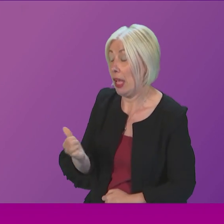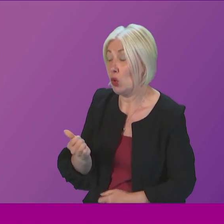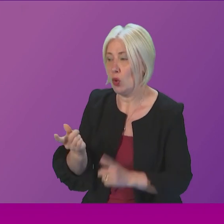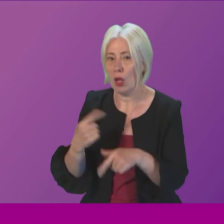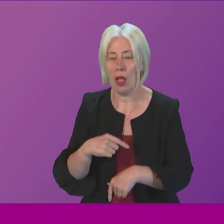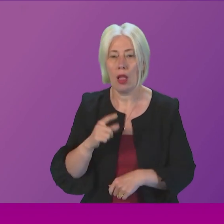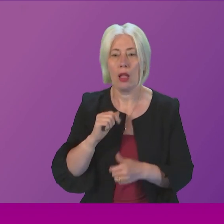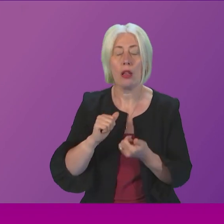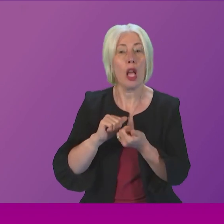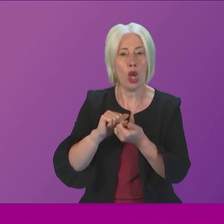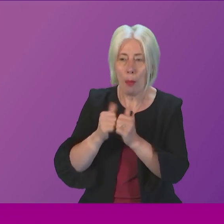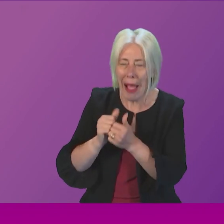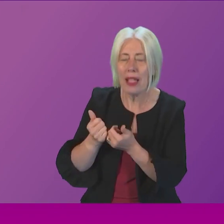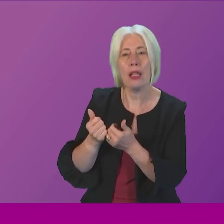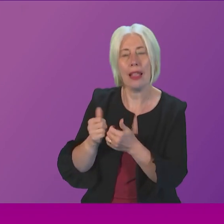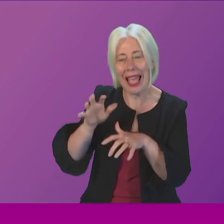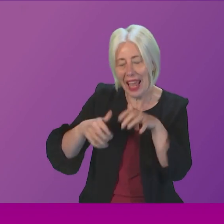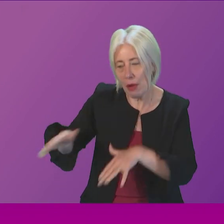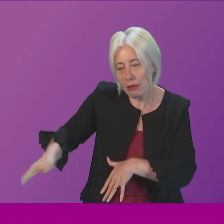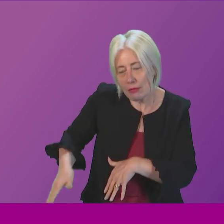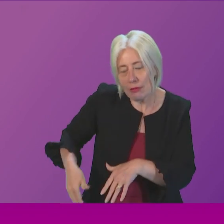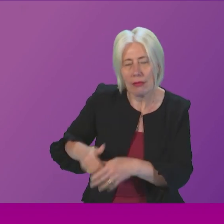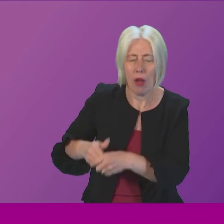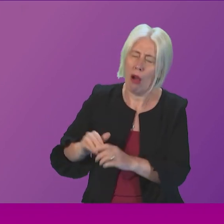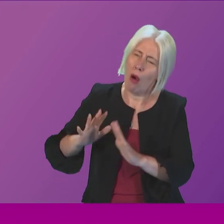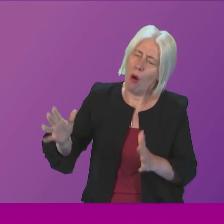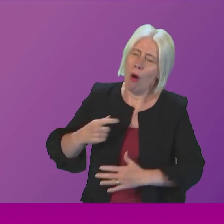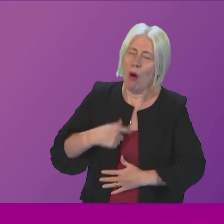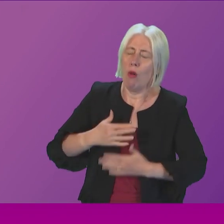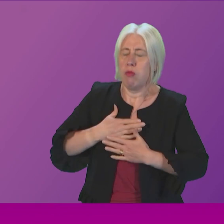Companion animals in particular play a huge role in helping people’s mental wellbeing,